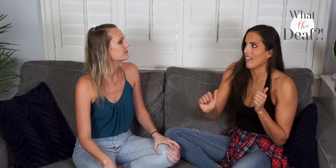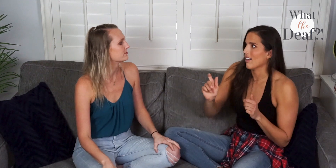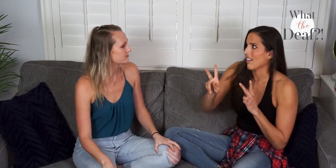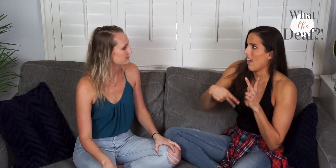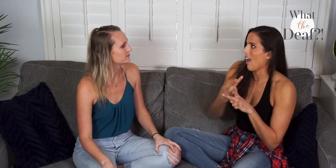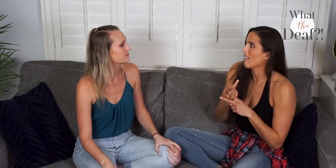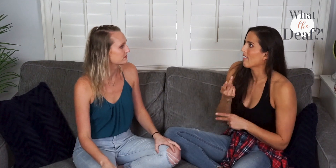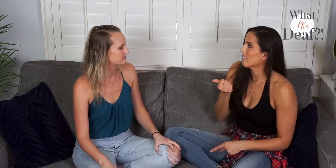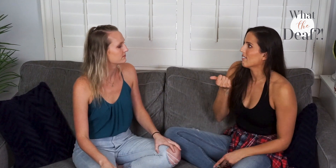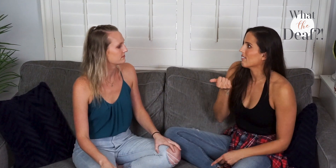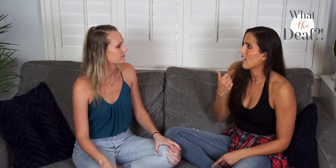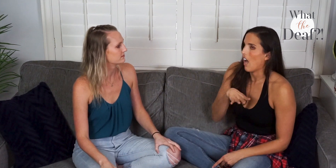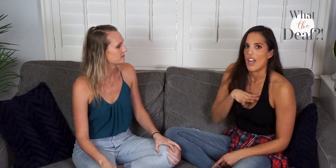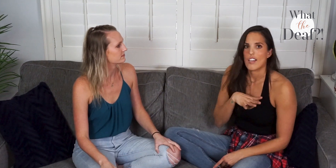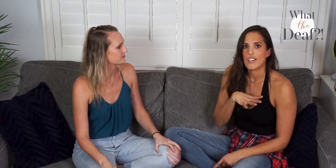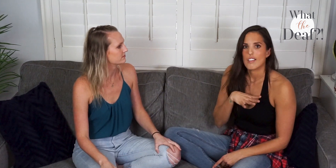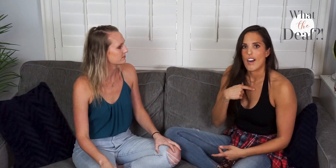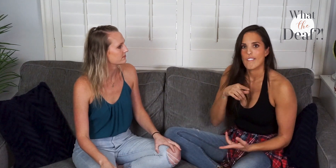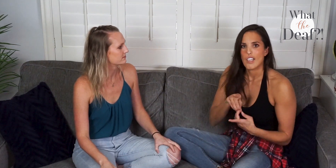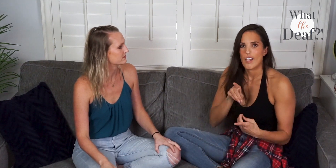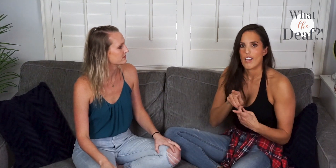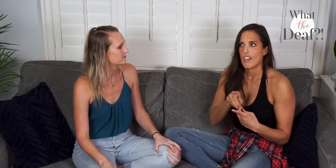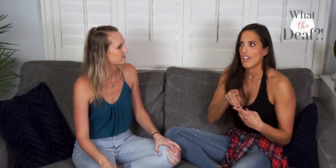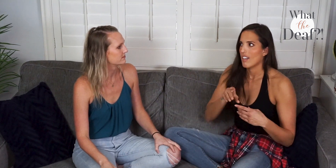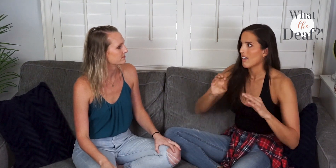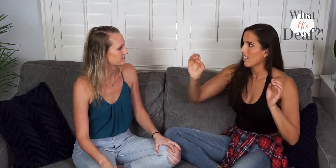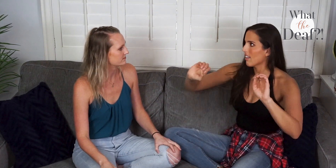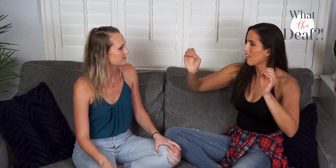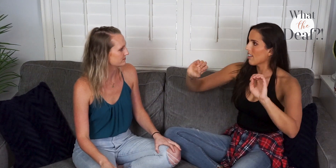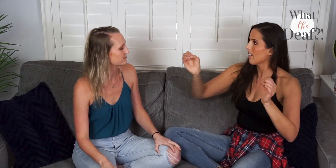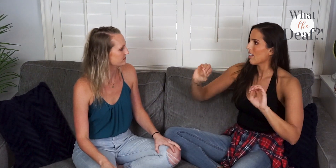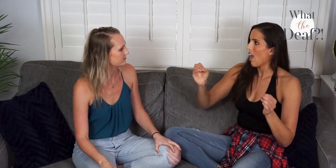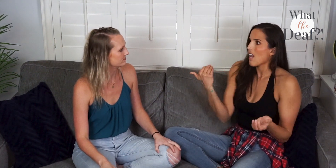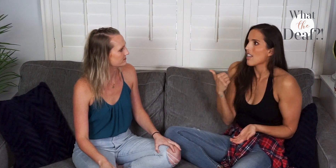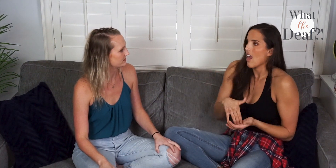Not with any guy that I've dated, at all.